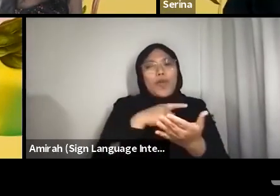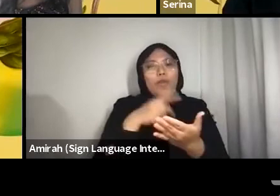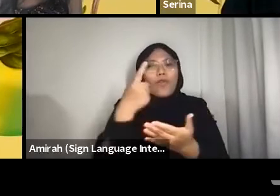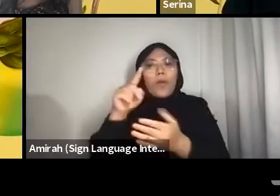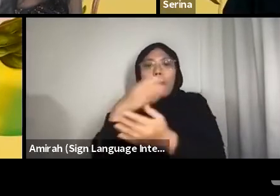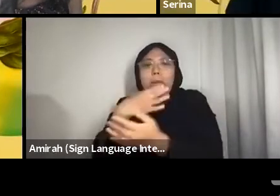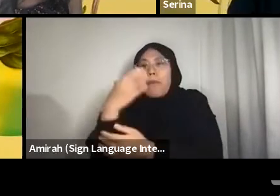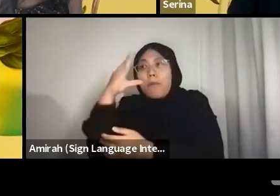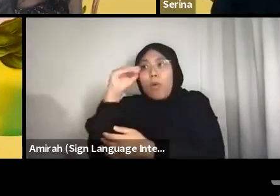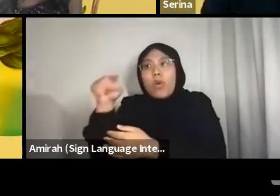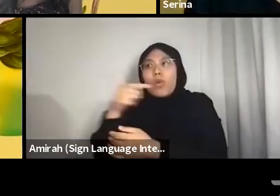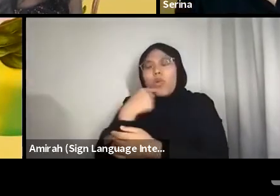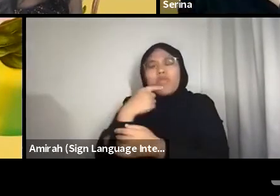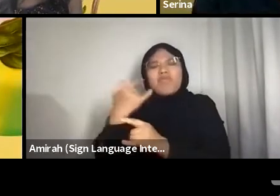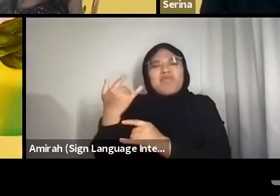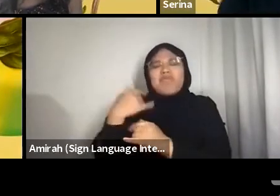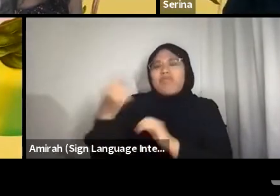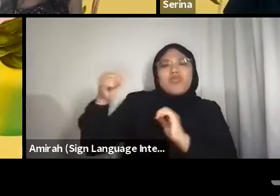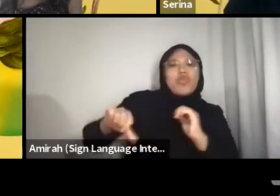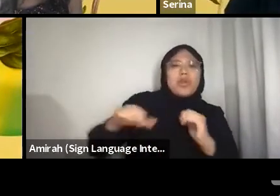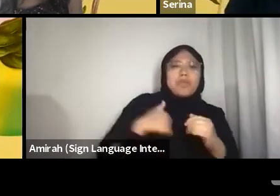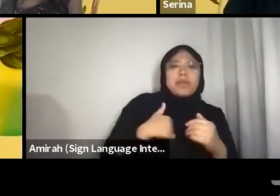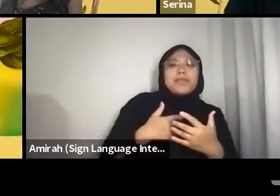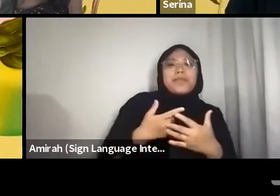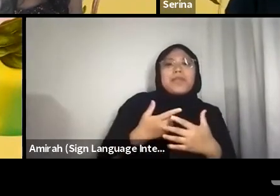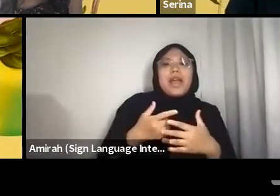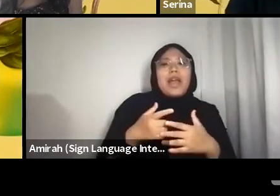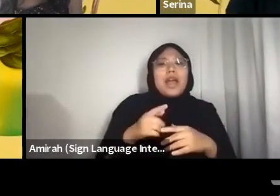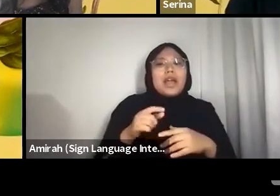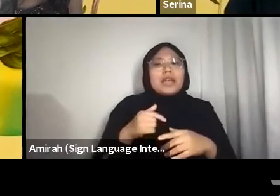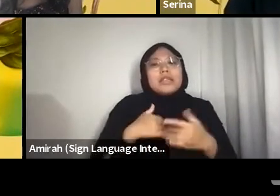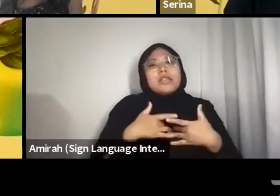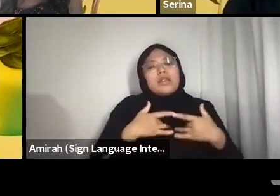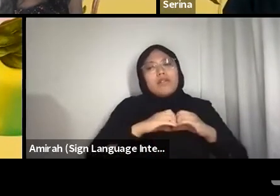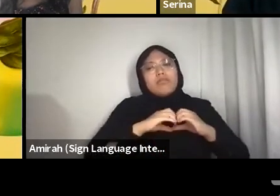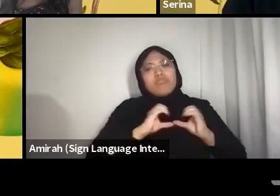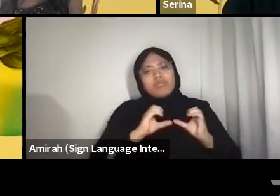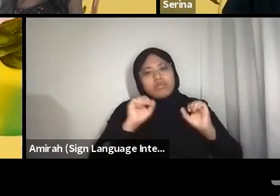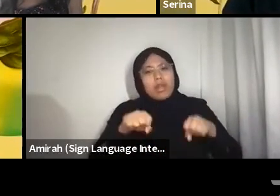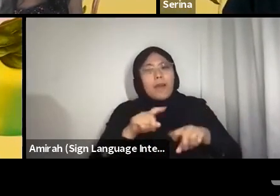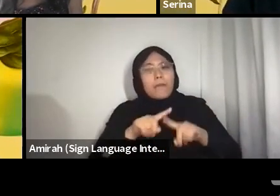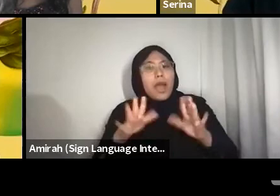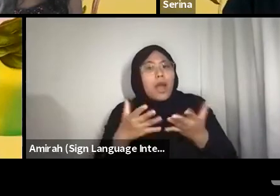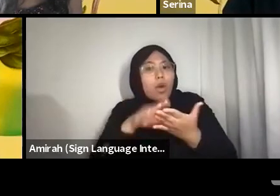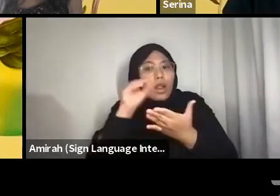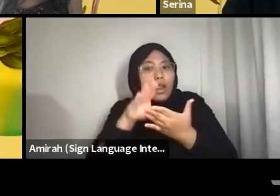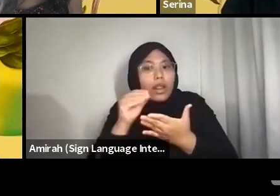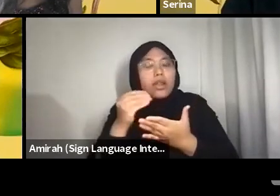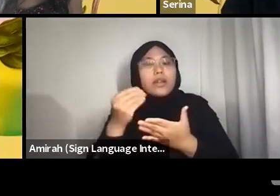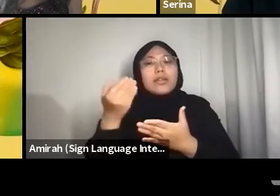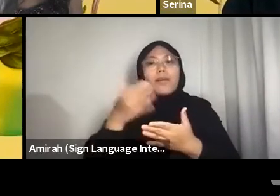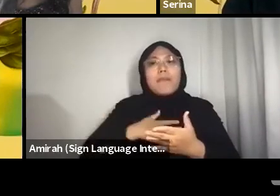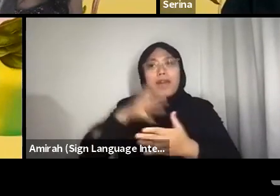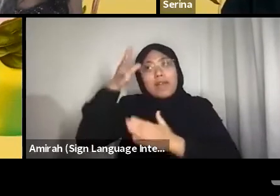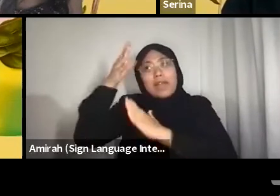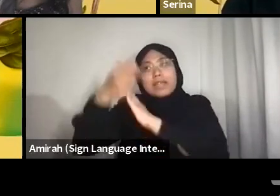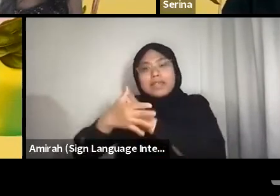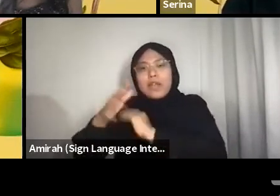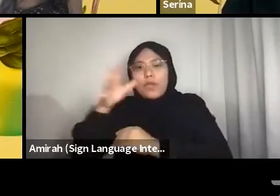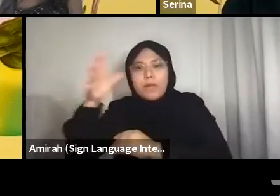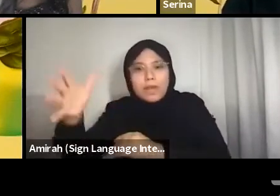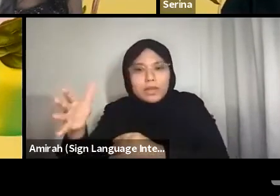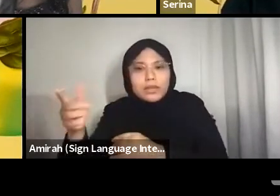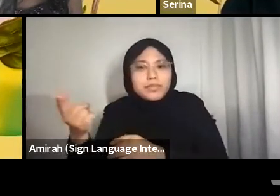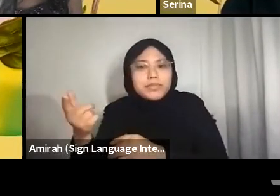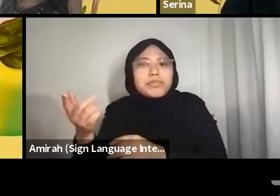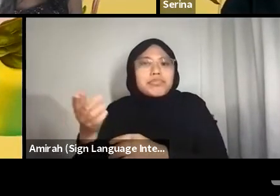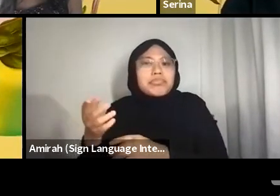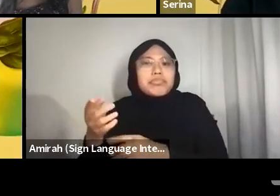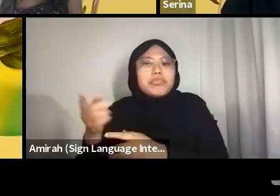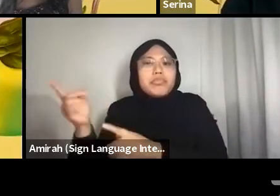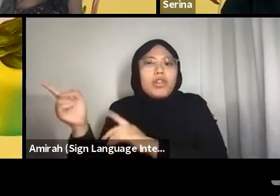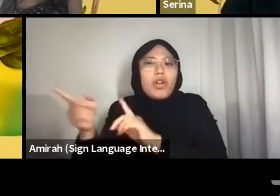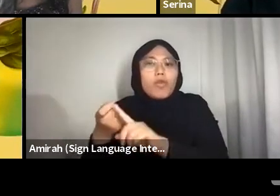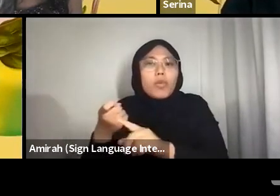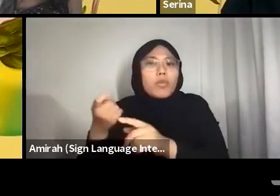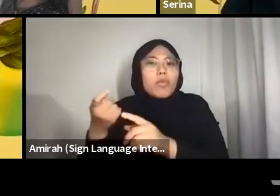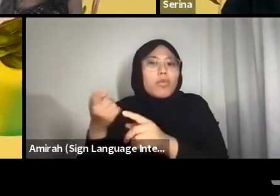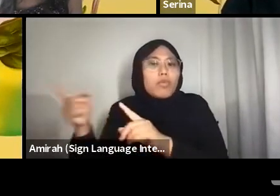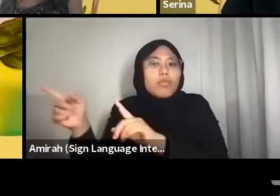There was something heartbreaking about how the island my paternal grandmother hailed from was now a military training ground.